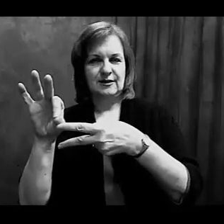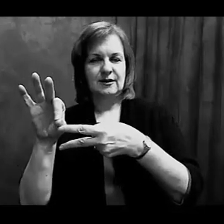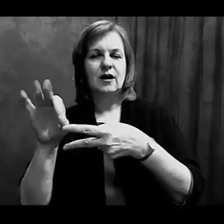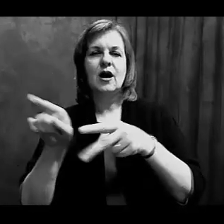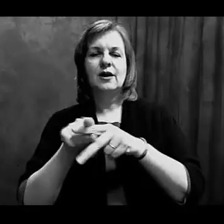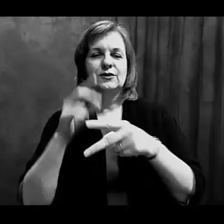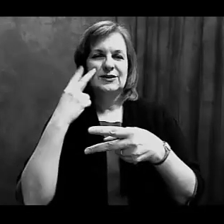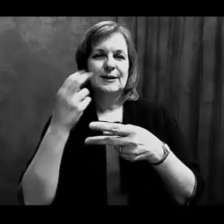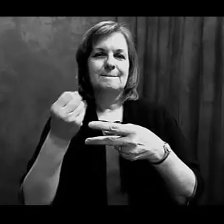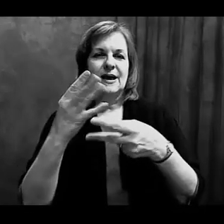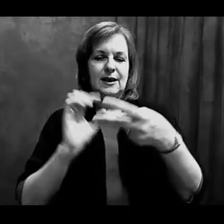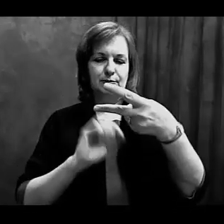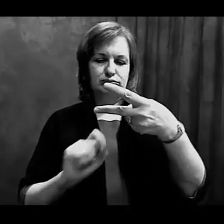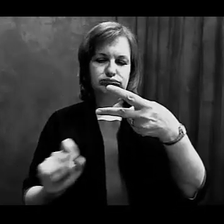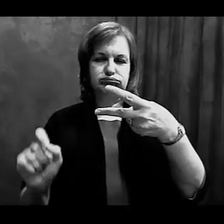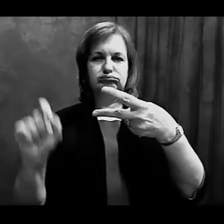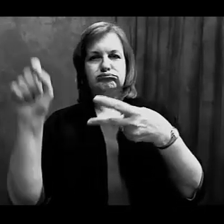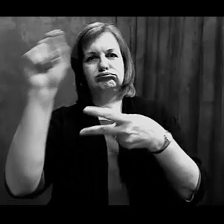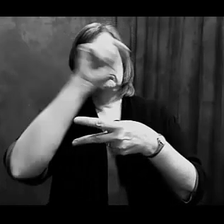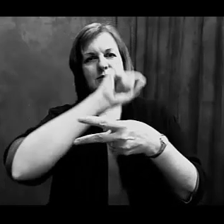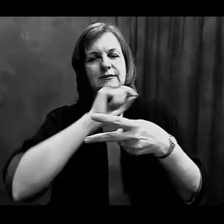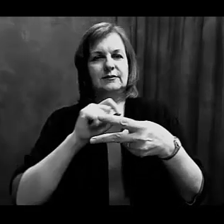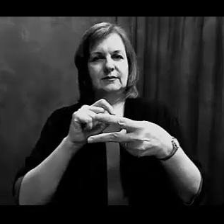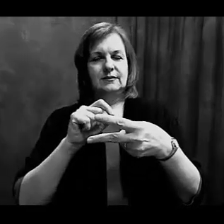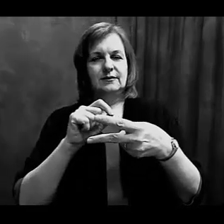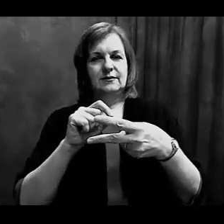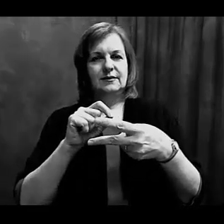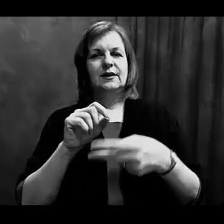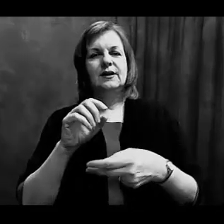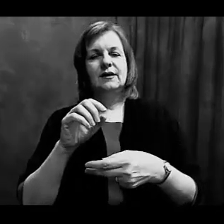but you also see a lot of them that are just off by themselves